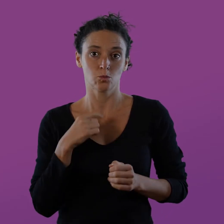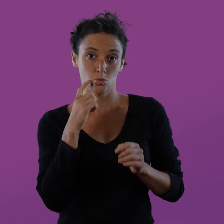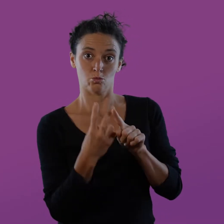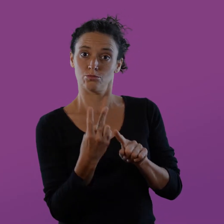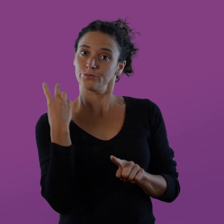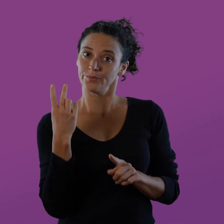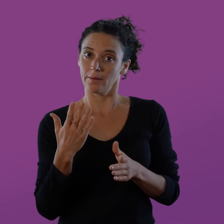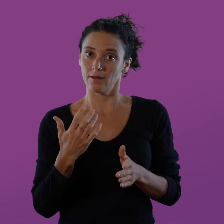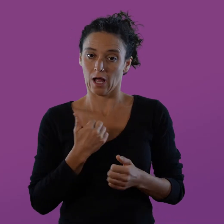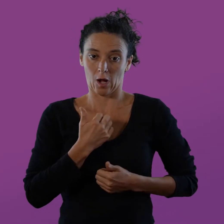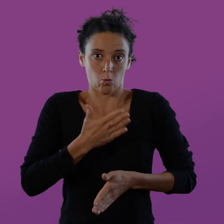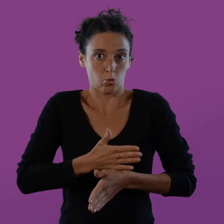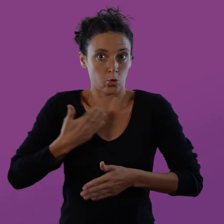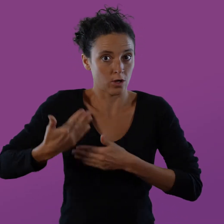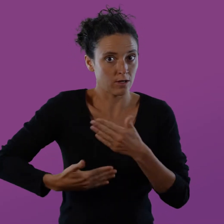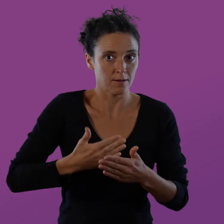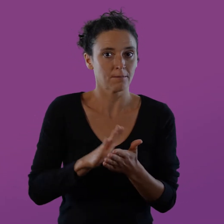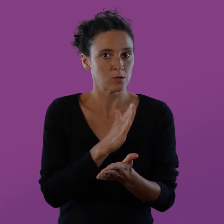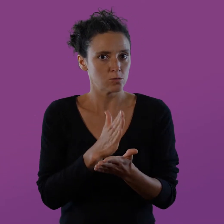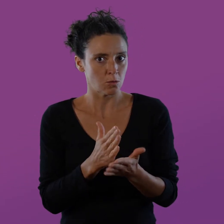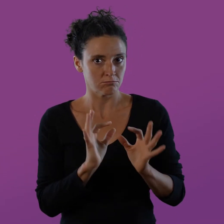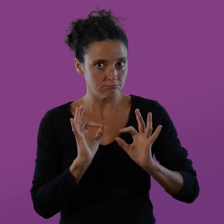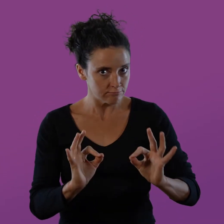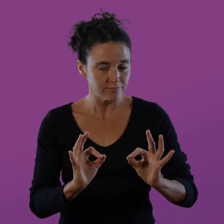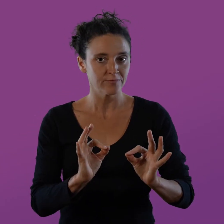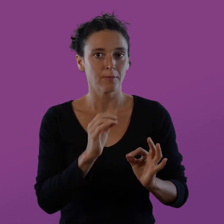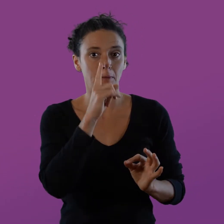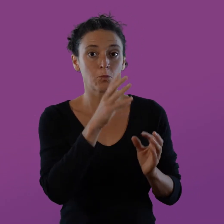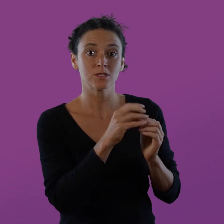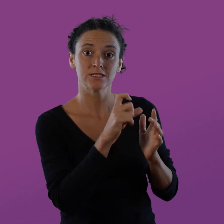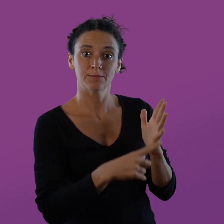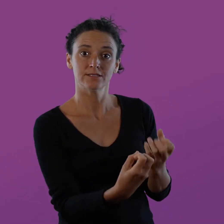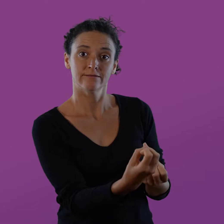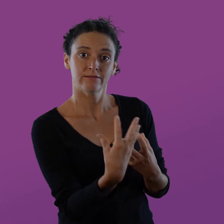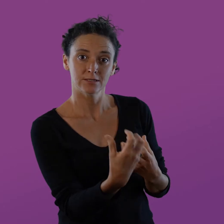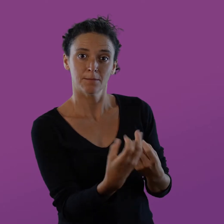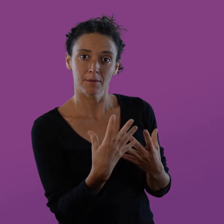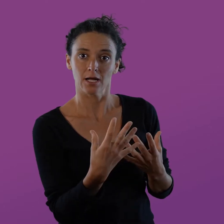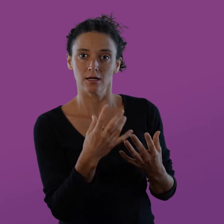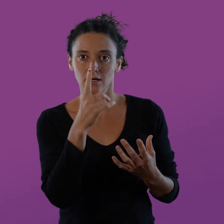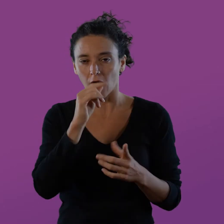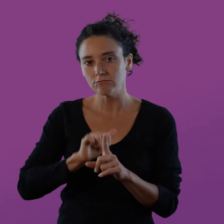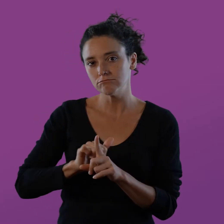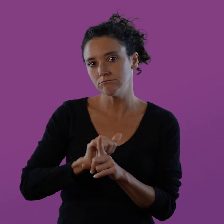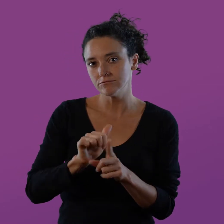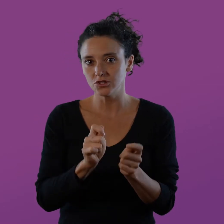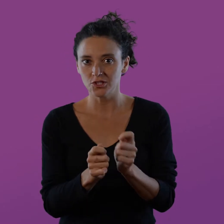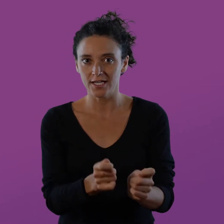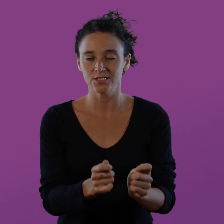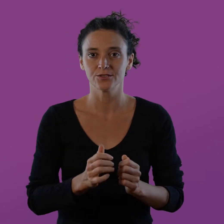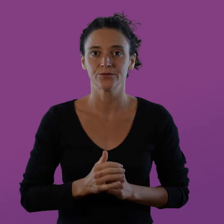We review our performance and make changes to our - processes based on feedback from people with disability.